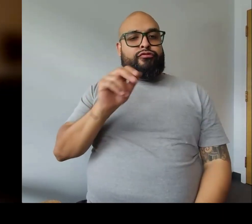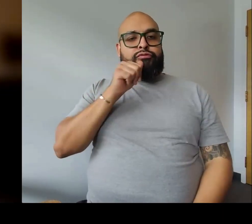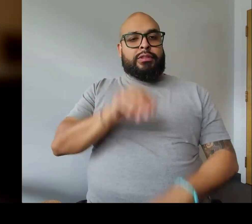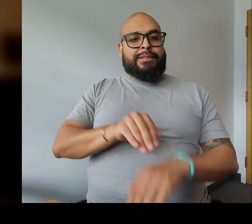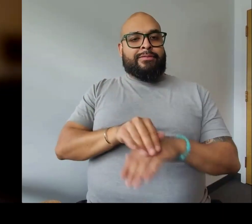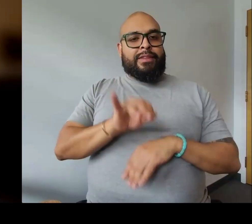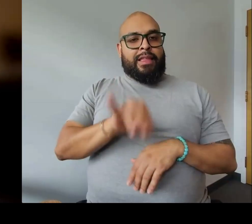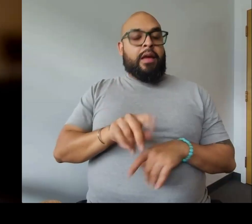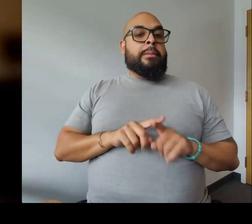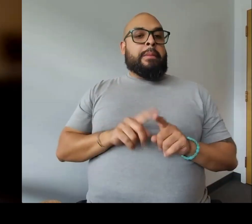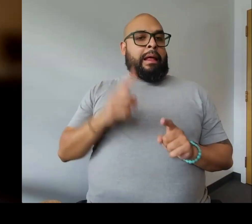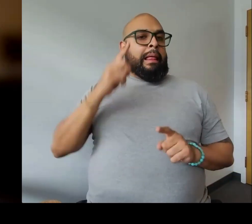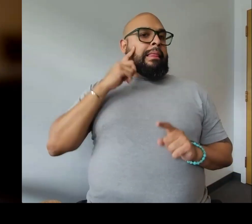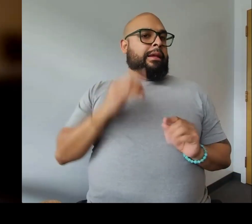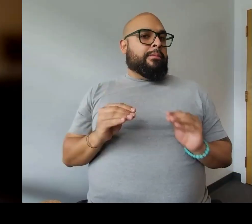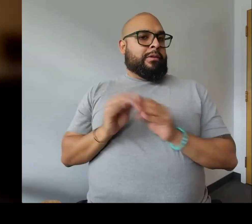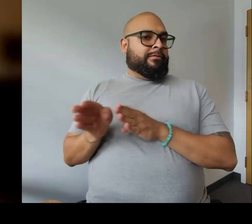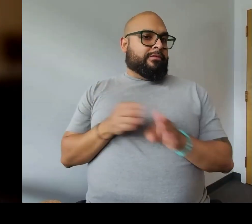It's, I think, more of the reading process.